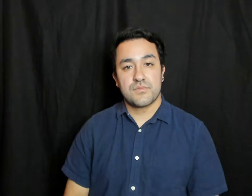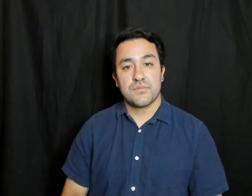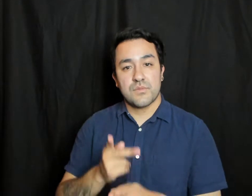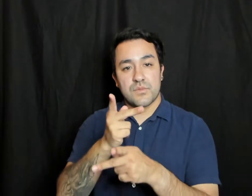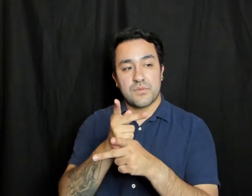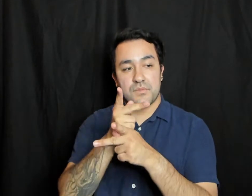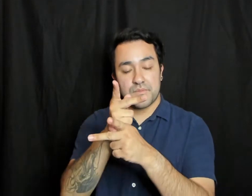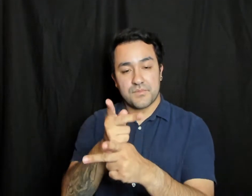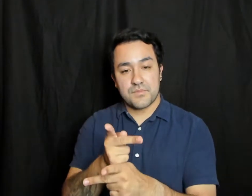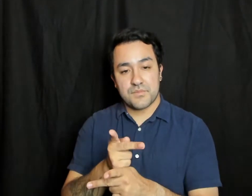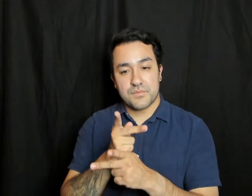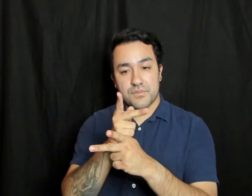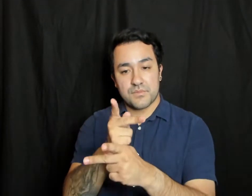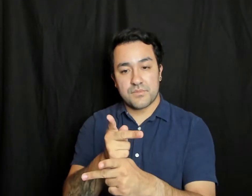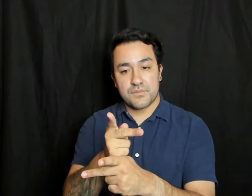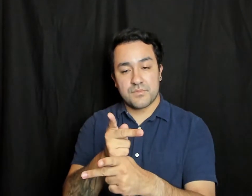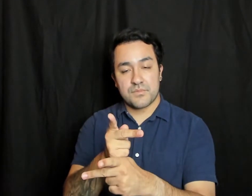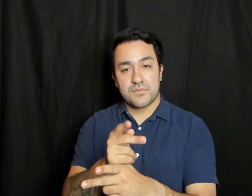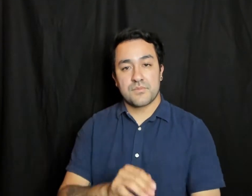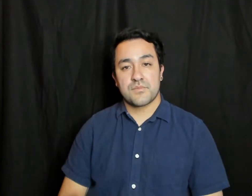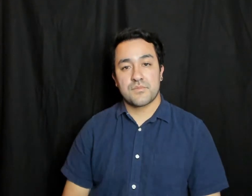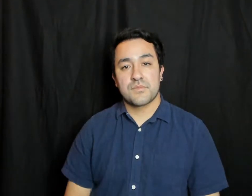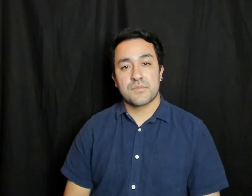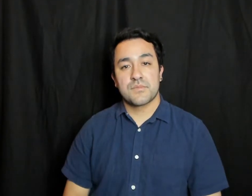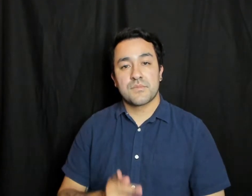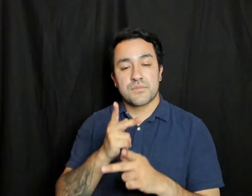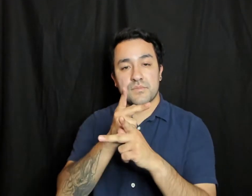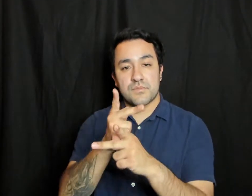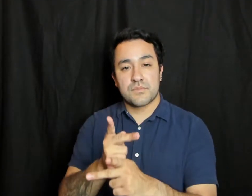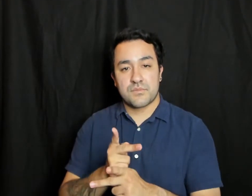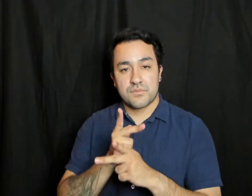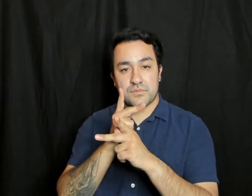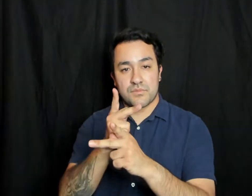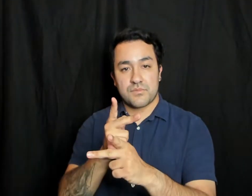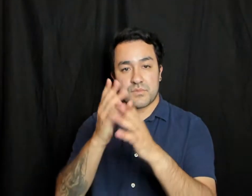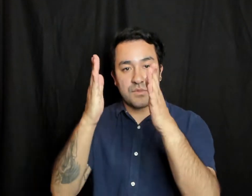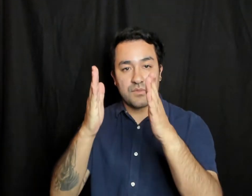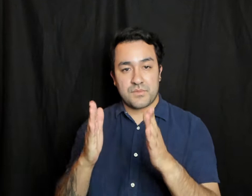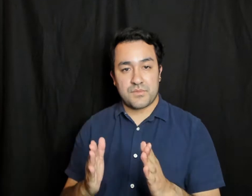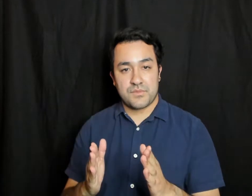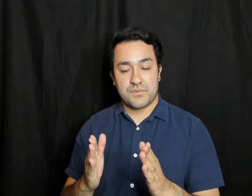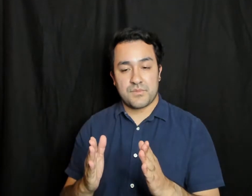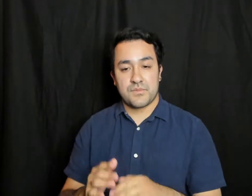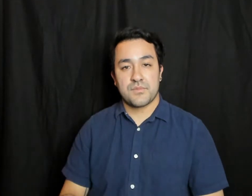TAKE-CARE TAKE-CARE PERSON Guardian